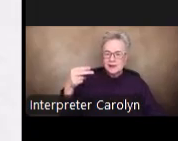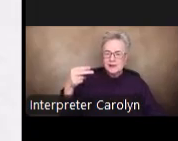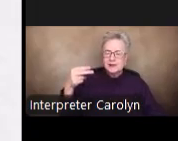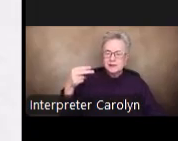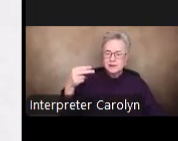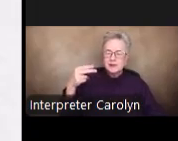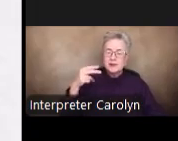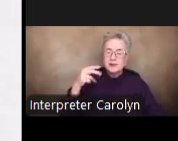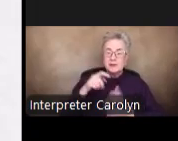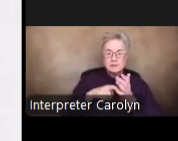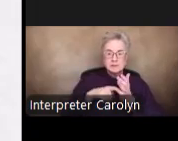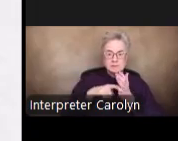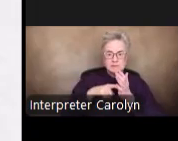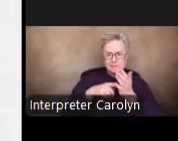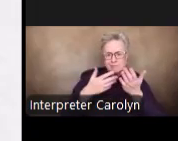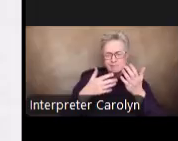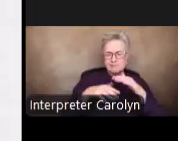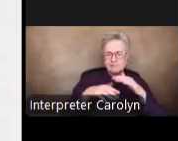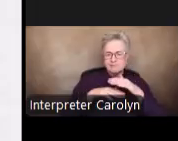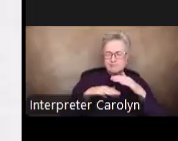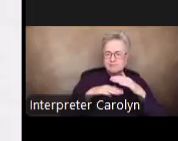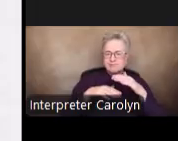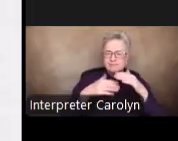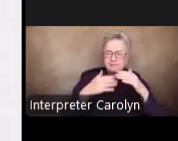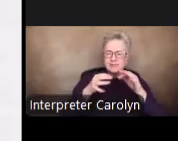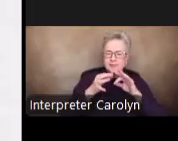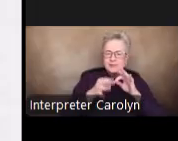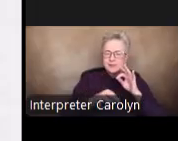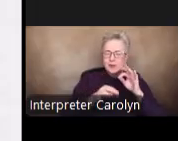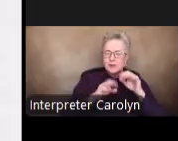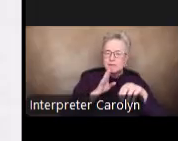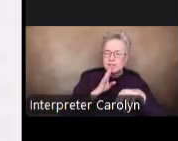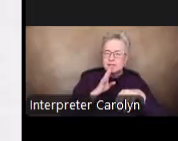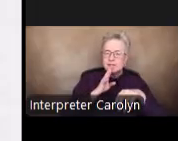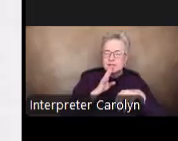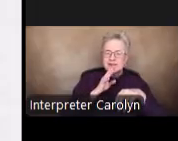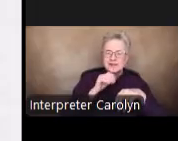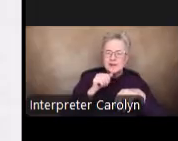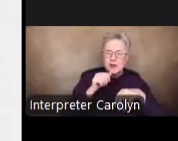require very minimal articulation or movement of oral structures